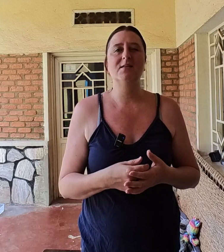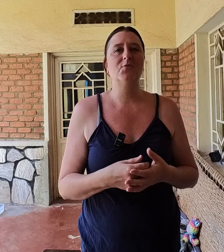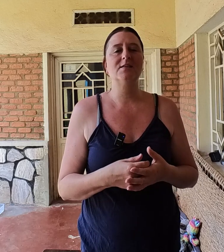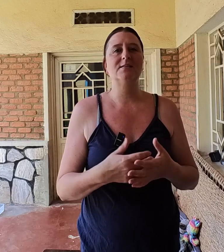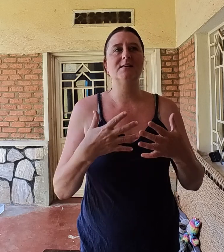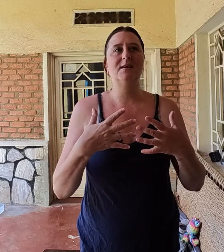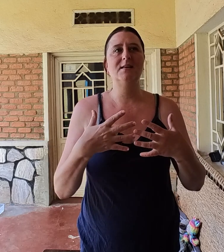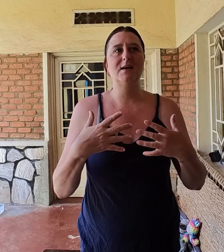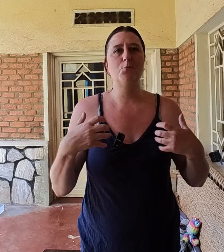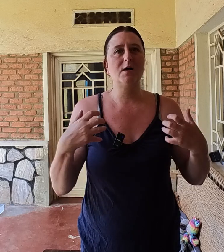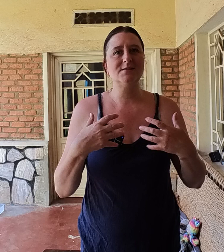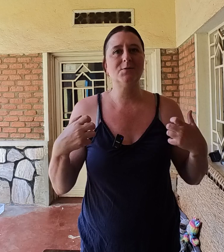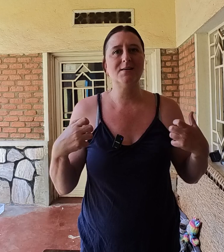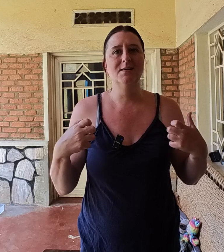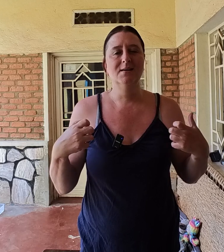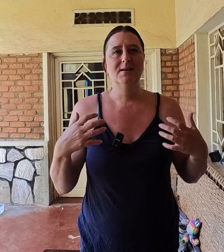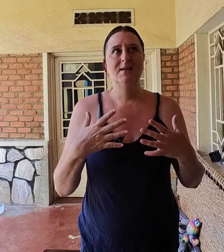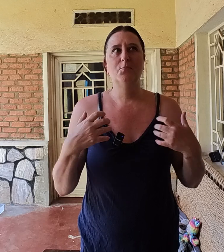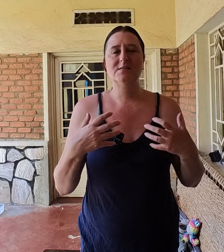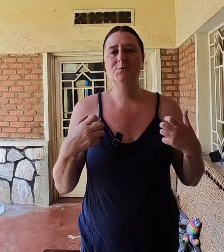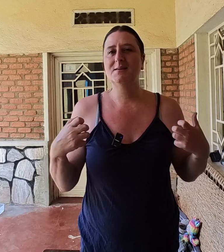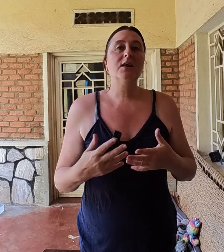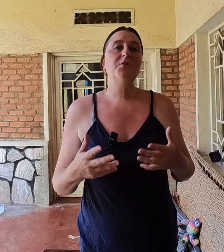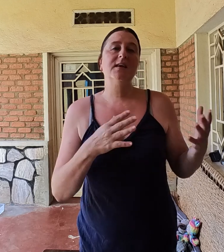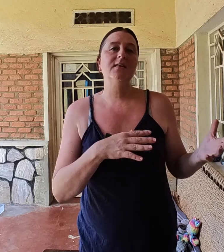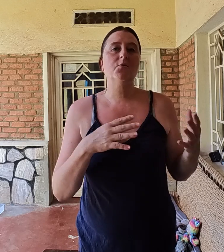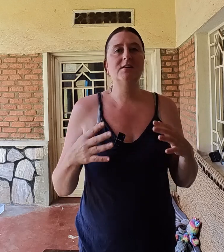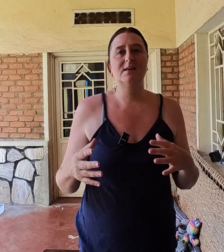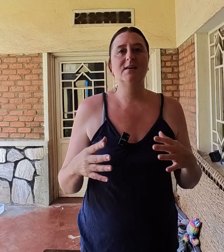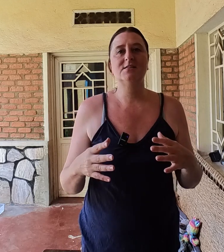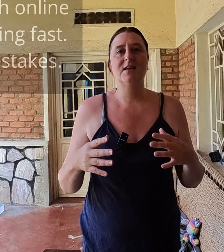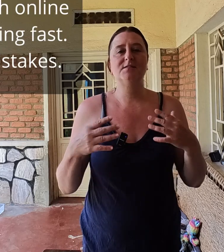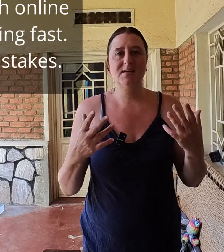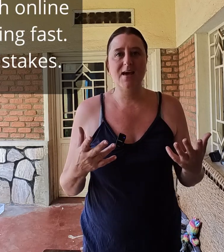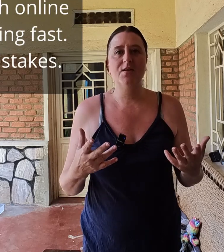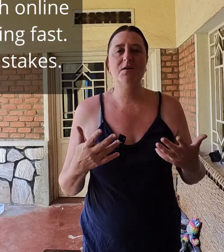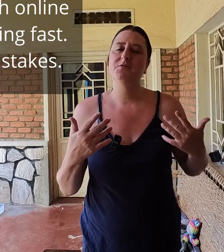Kinyarwanda that's inyamaswa? Inyamaswa? I'm going to put the Kinyarwanda and the English names together. My